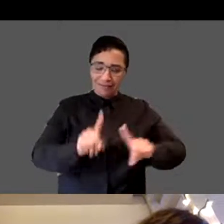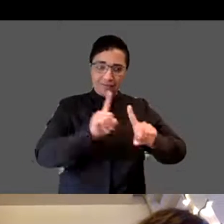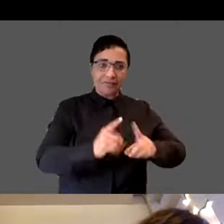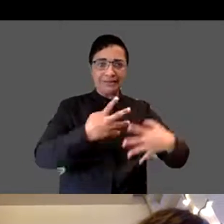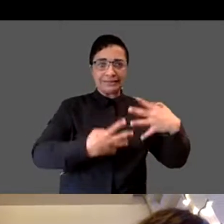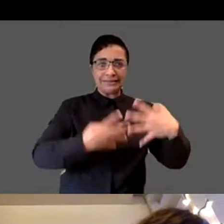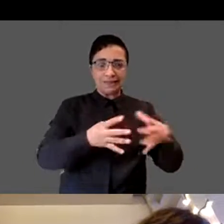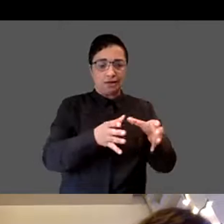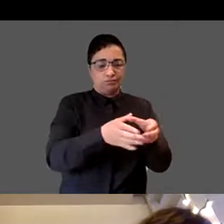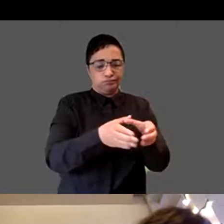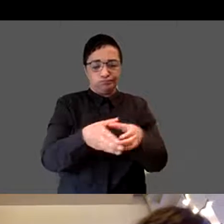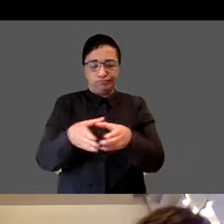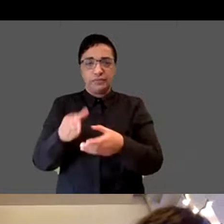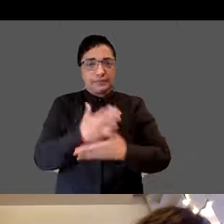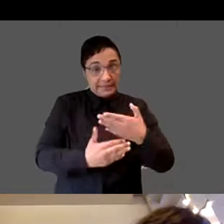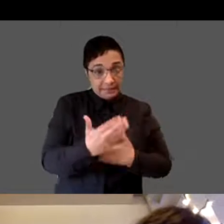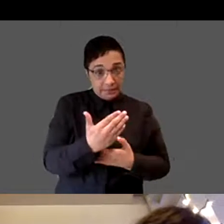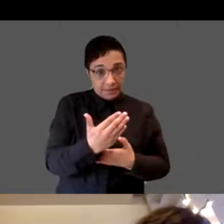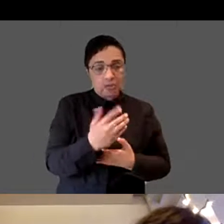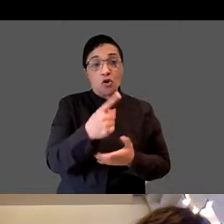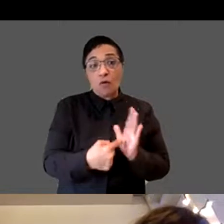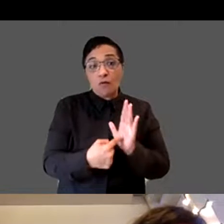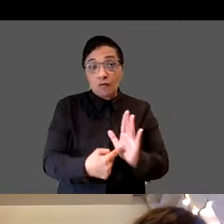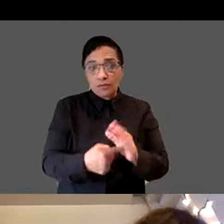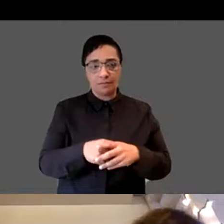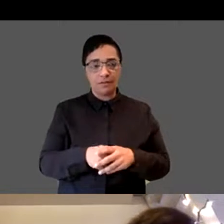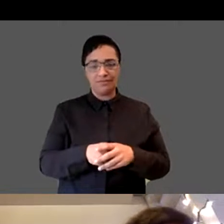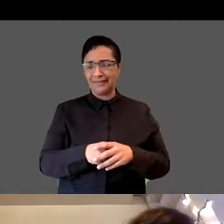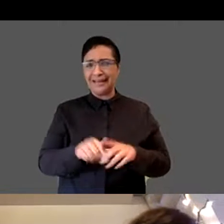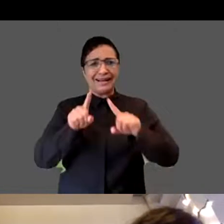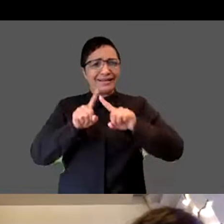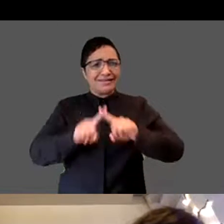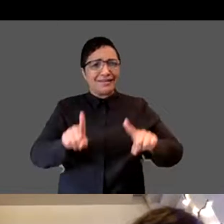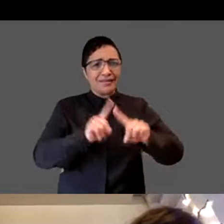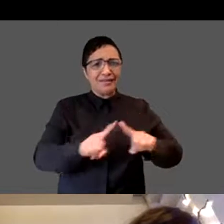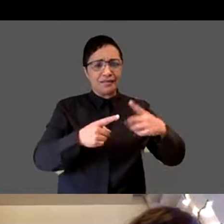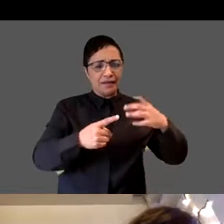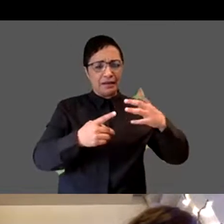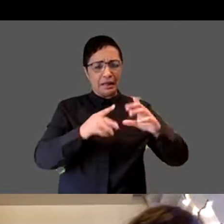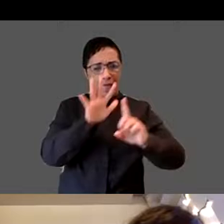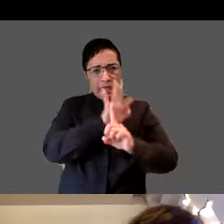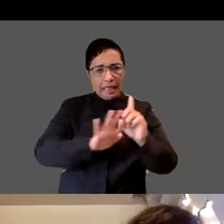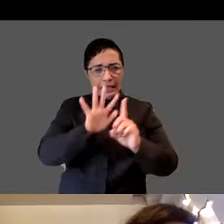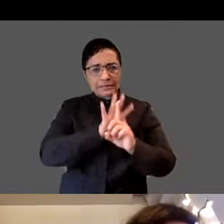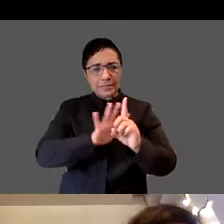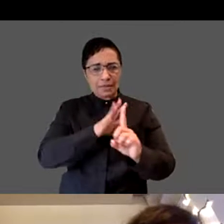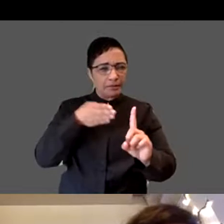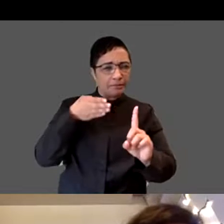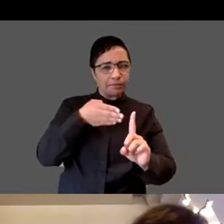you always find that you get a different estimate no matter what data collection you put it in because of the structure of that data collection.